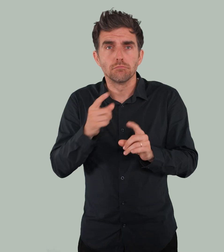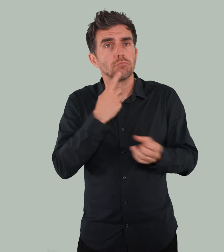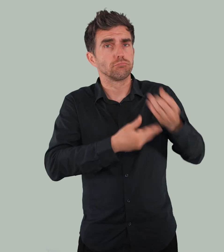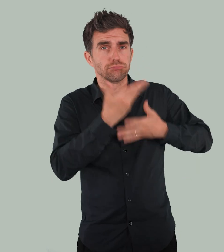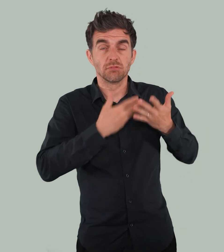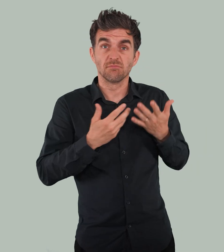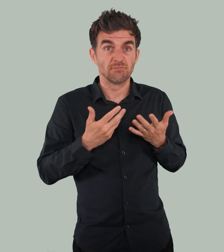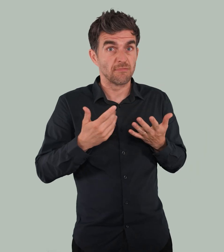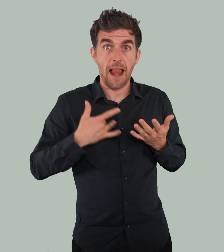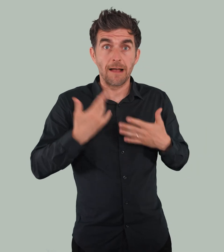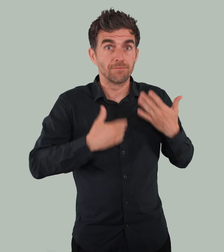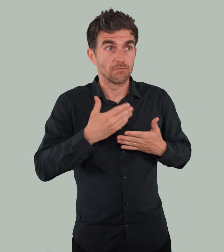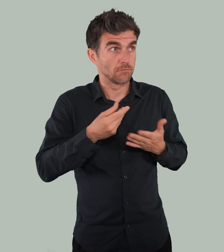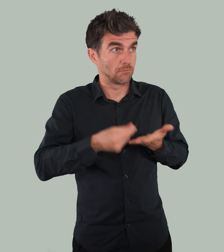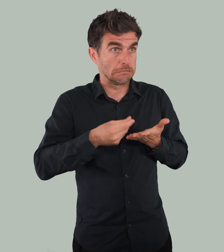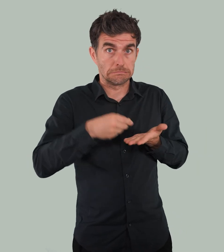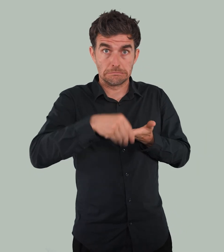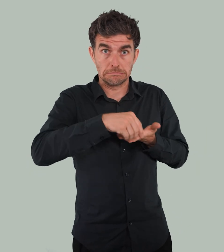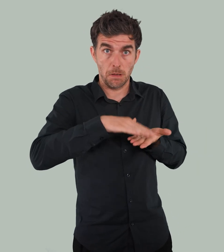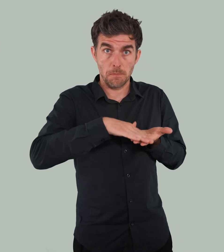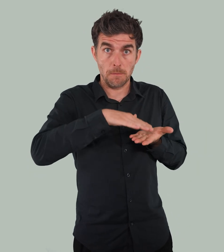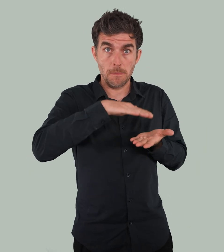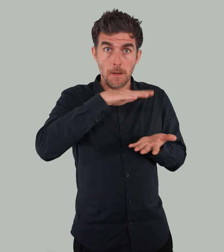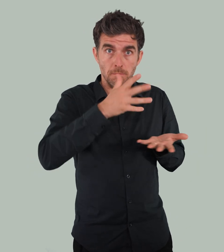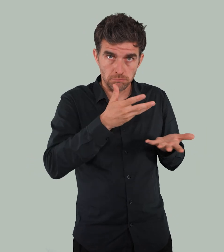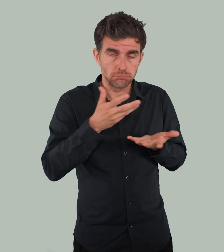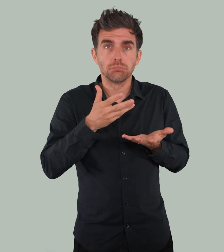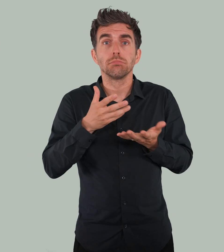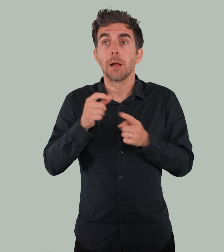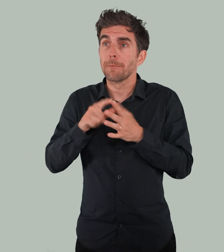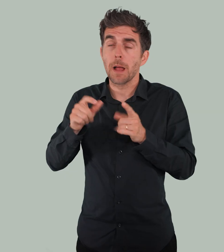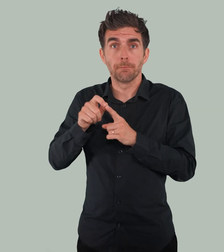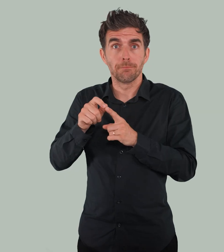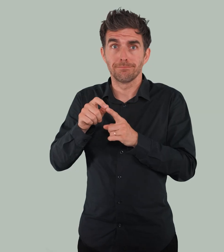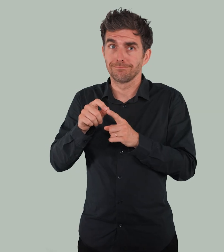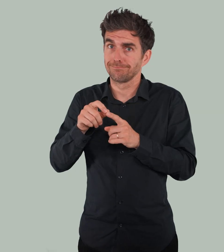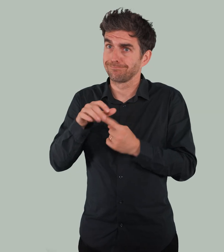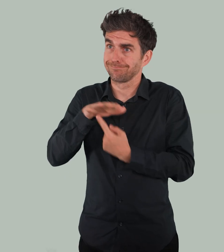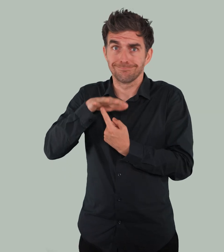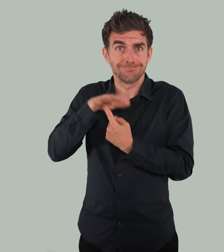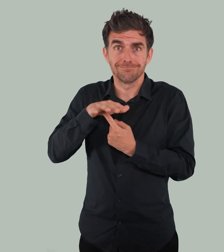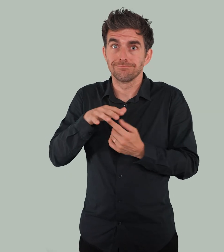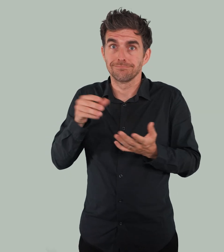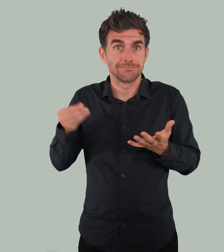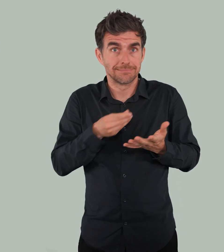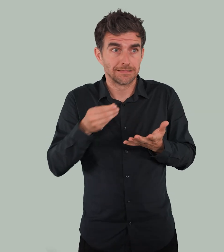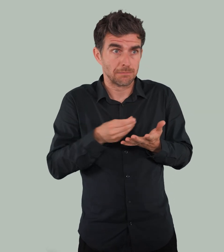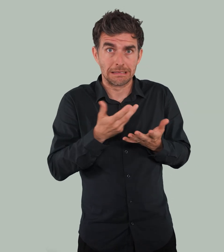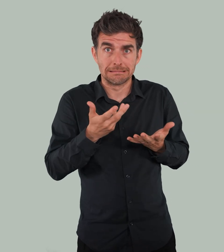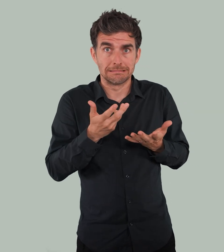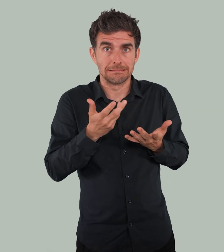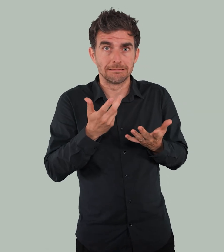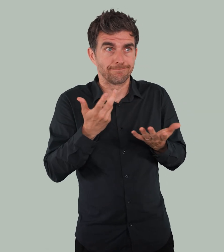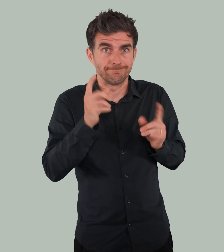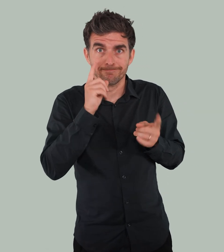Respondents describe how rising living costs mean PIP is often used for essentials, limiting its